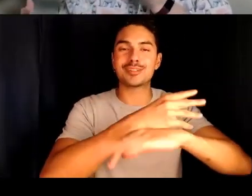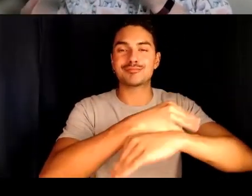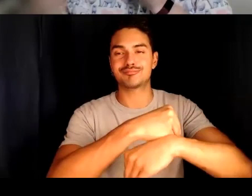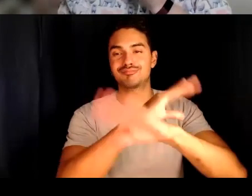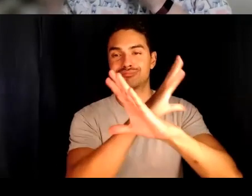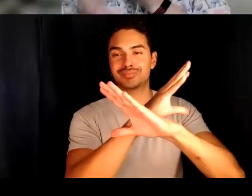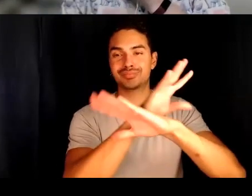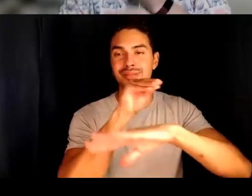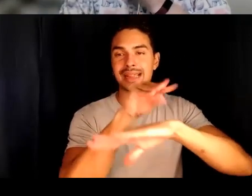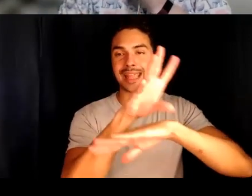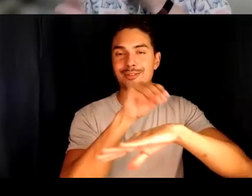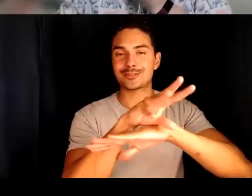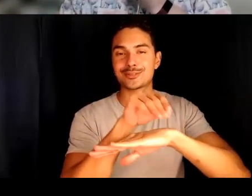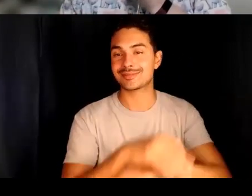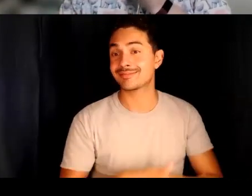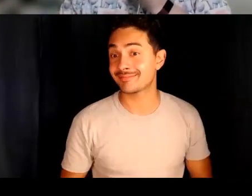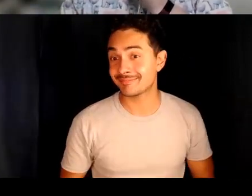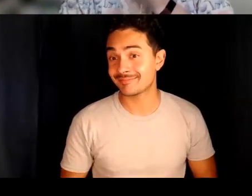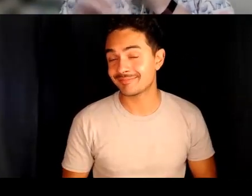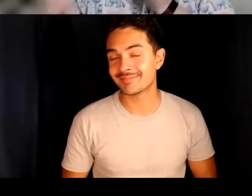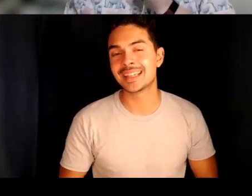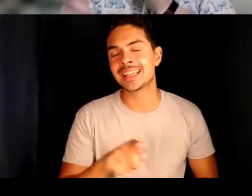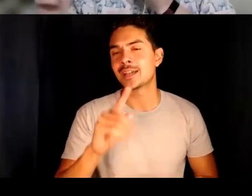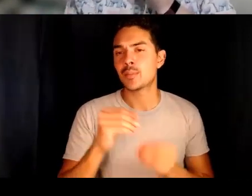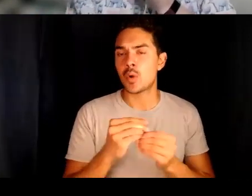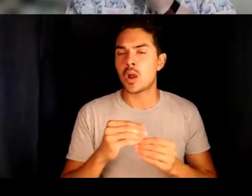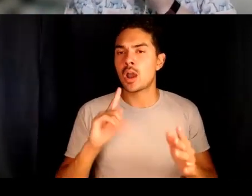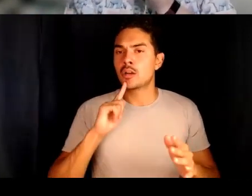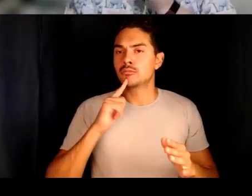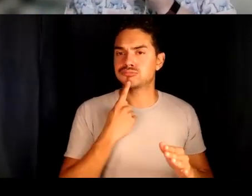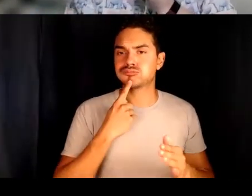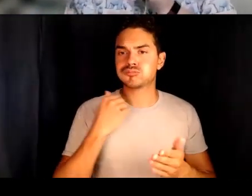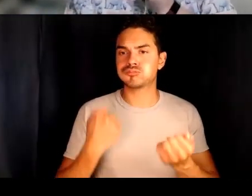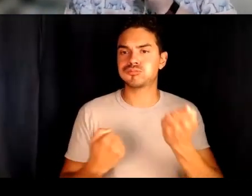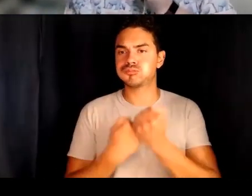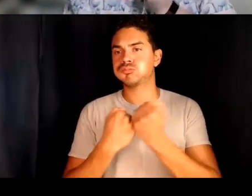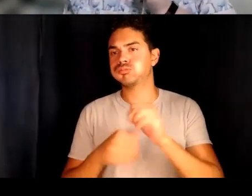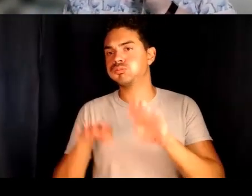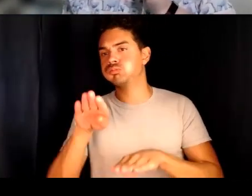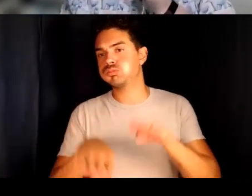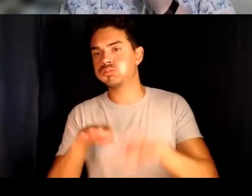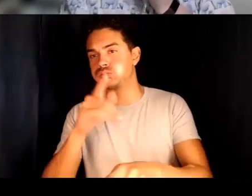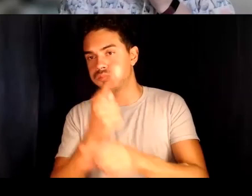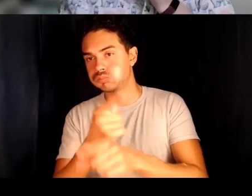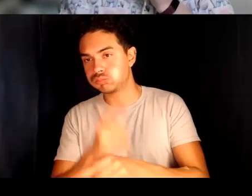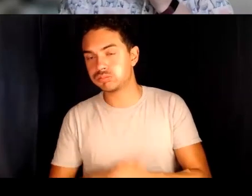Those kind of practical steps can be really critical part of support.